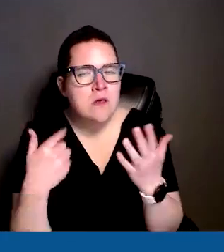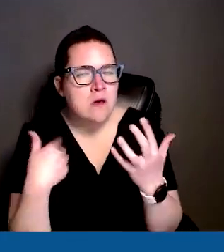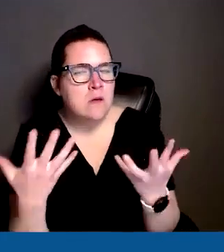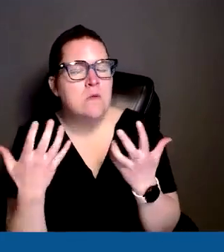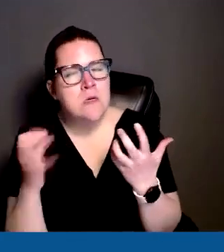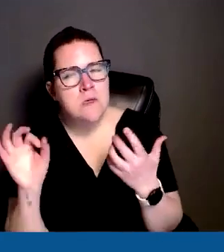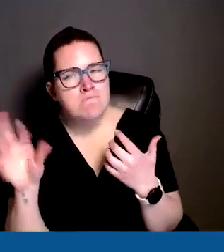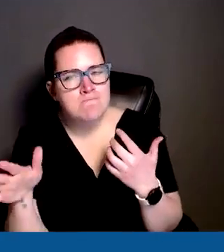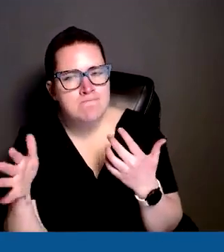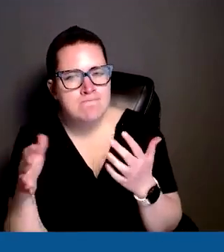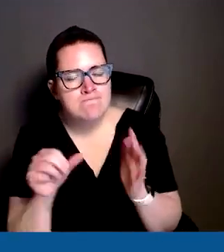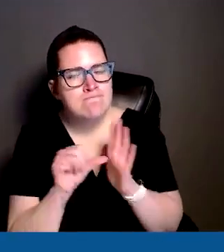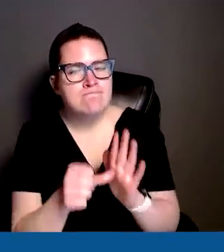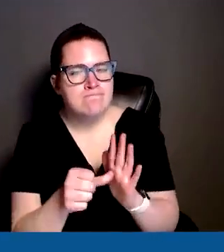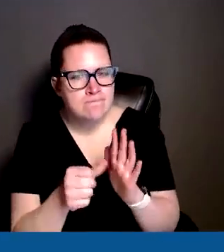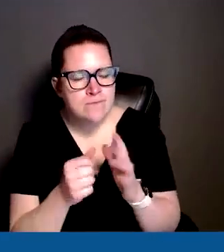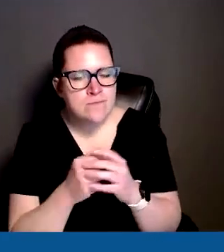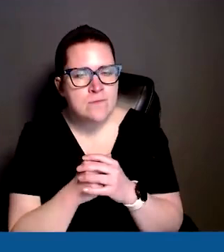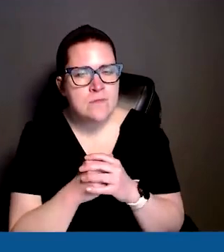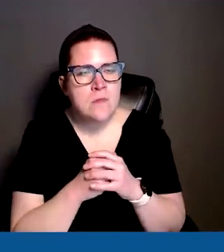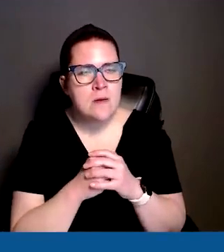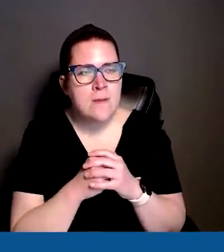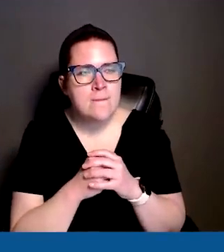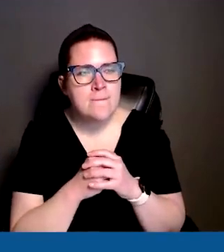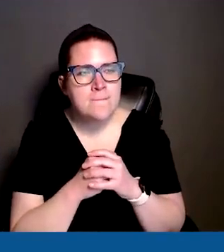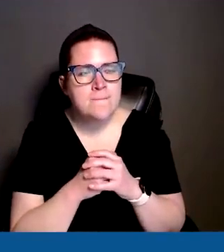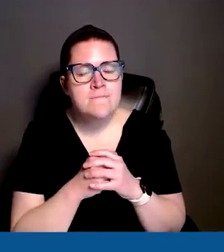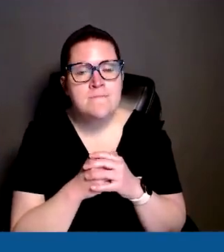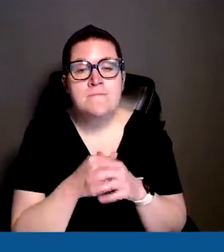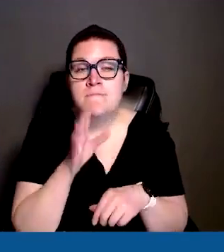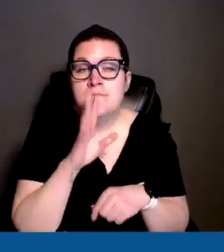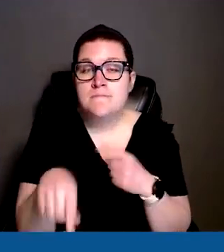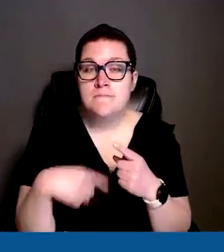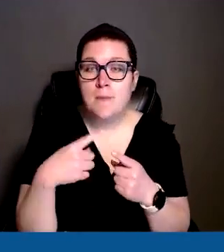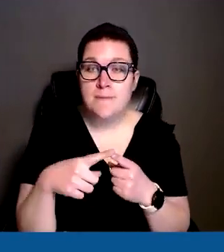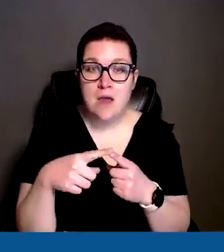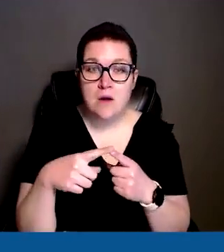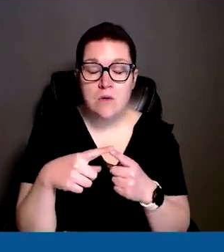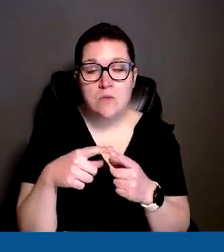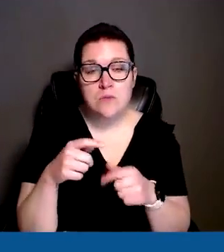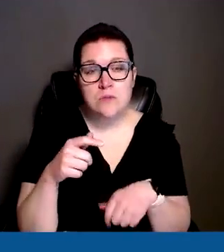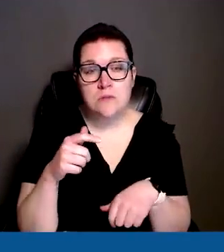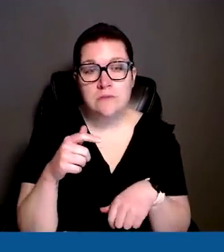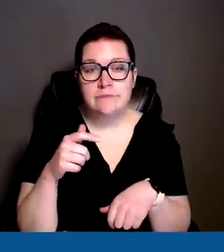point out or reinforce is that, when we talk about extending the workforce and using AI,